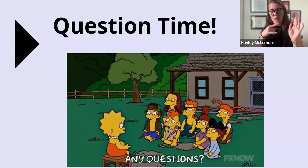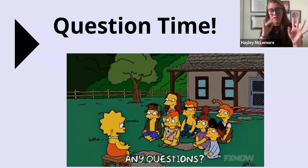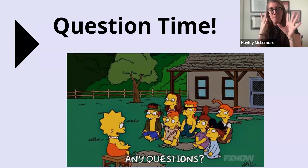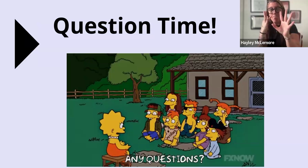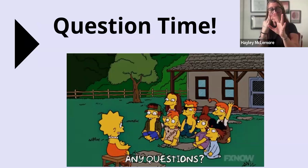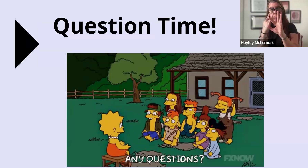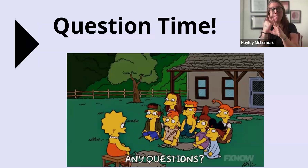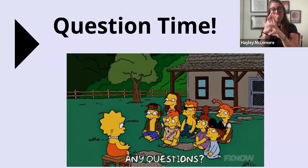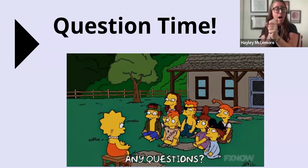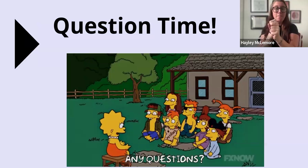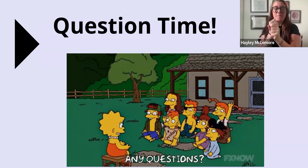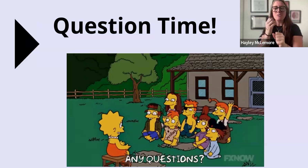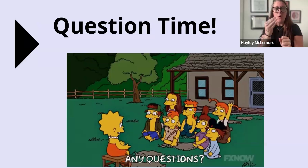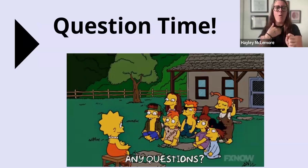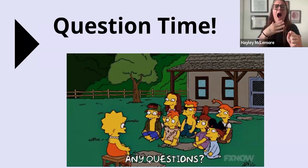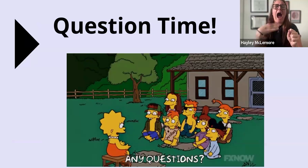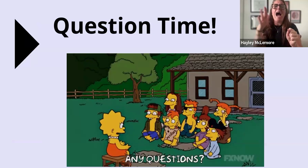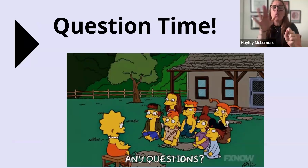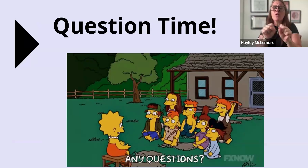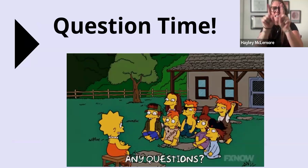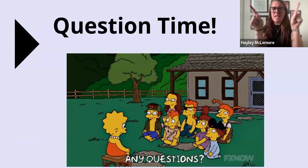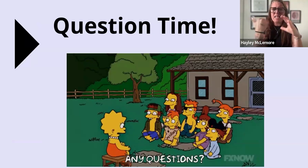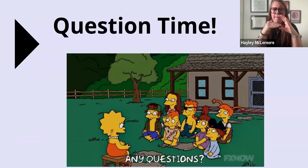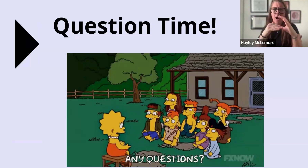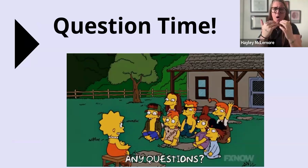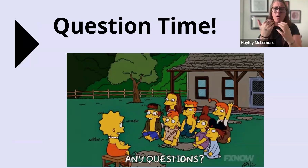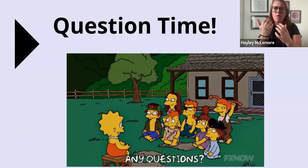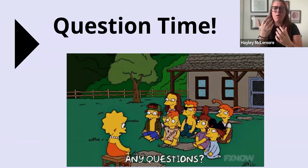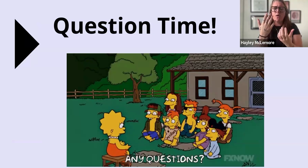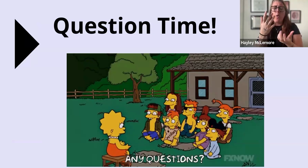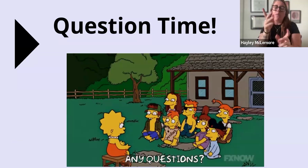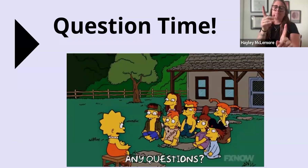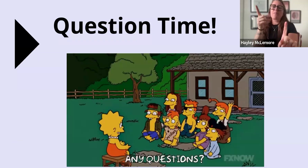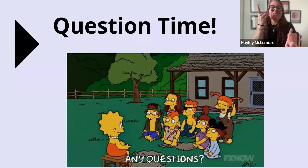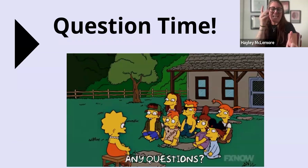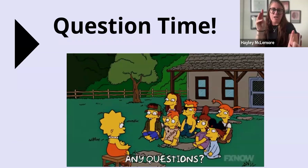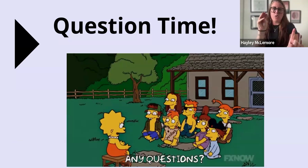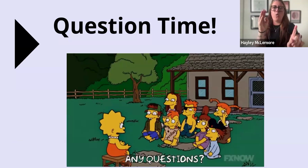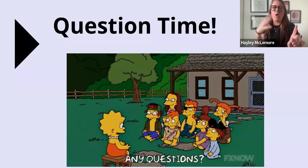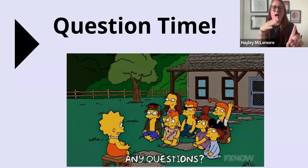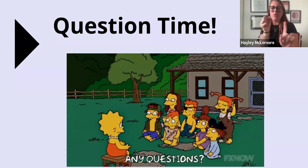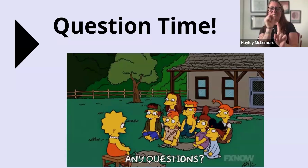All right. So really, we're at the end. I can give you my email.